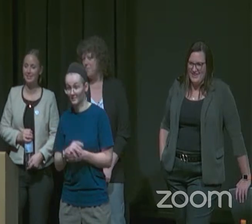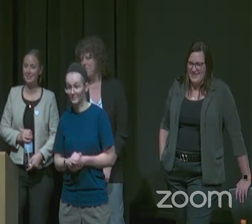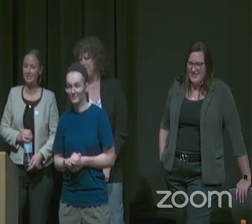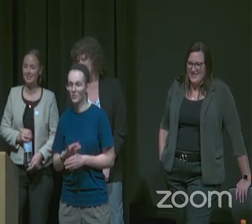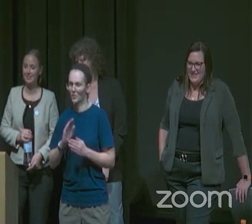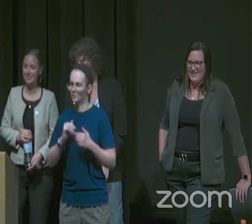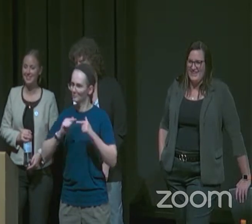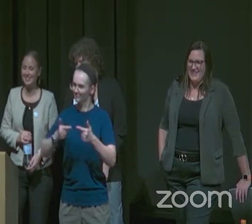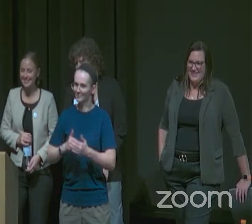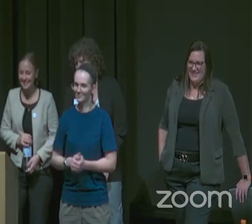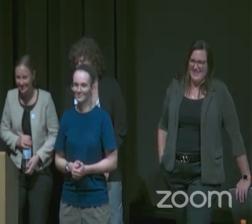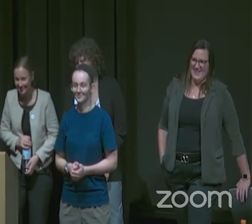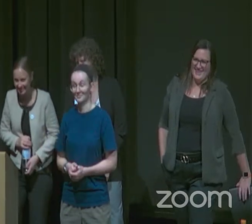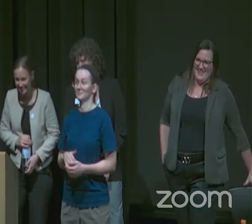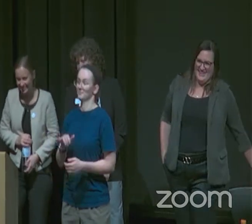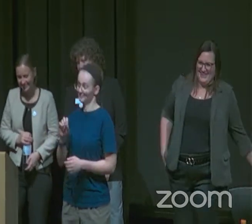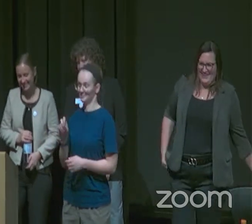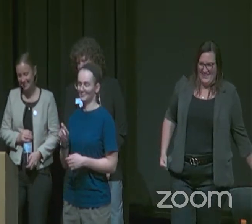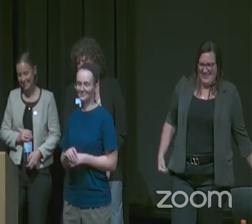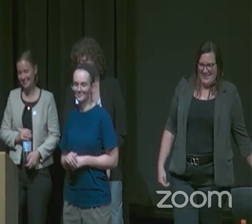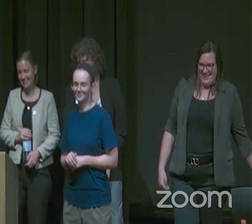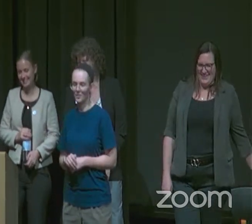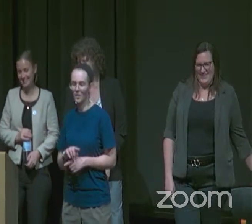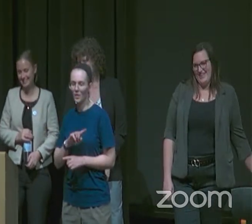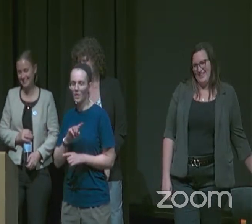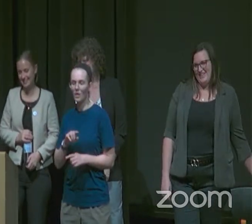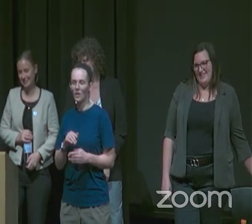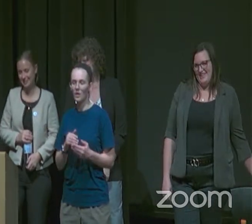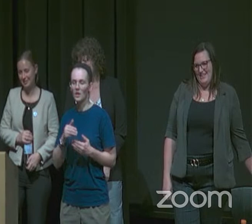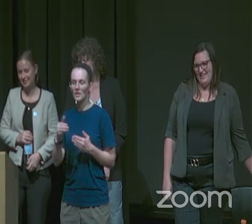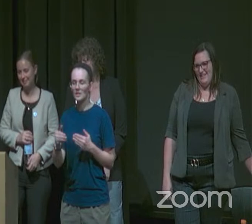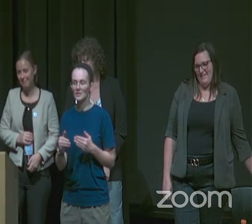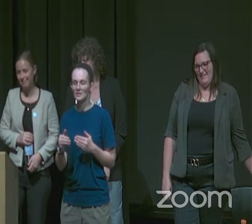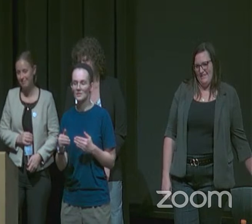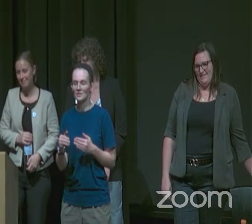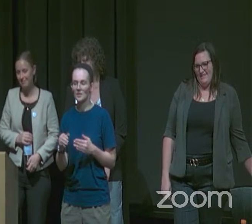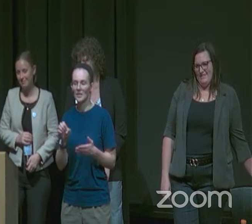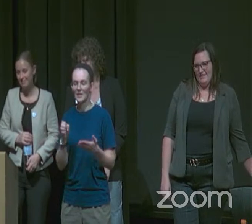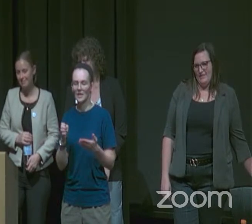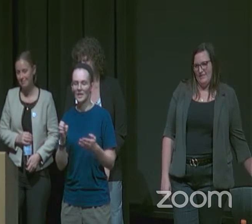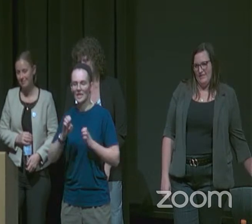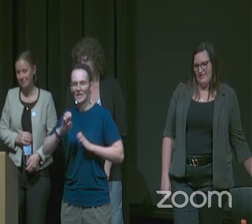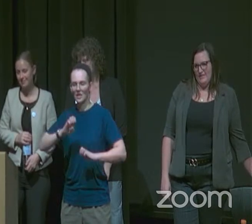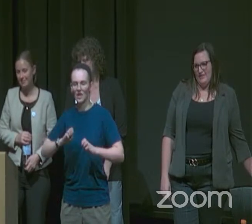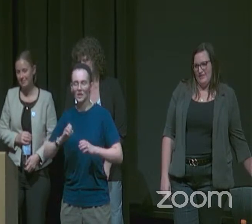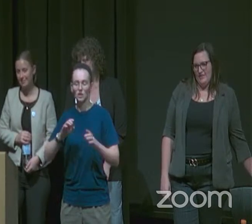your moment my moment shine when is the next ecological survey you're going to do to look